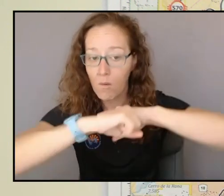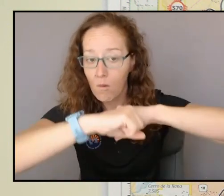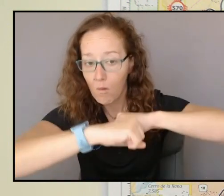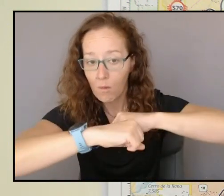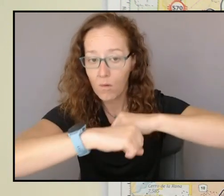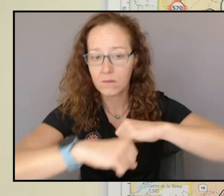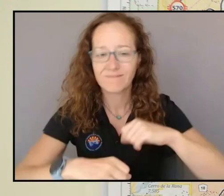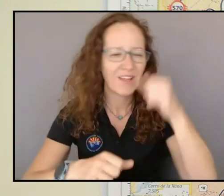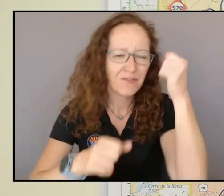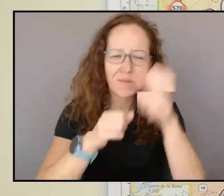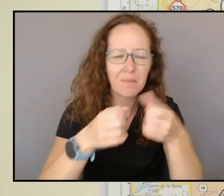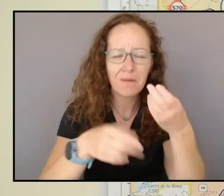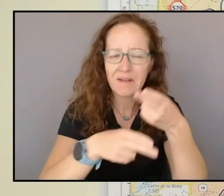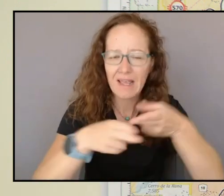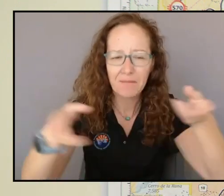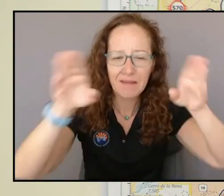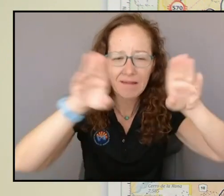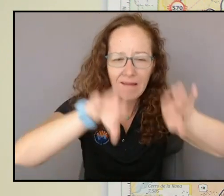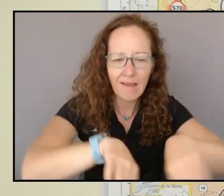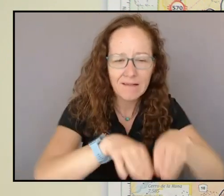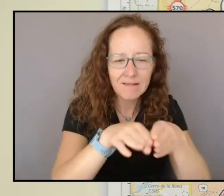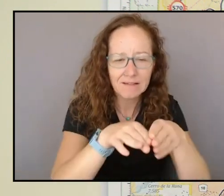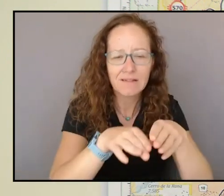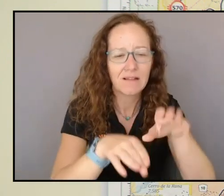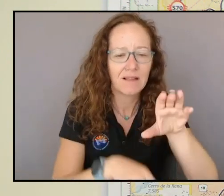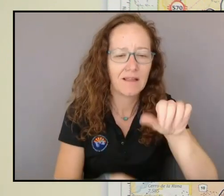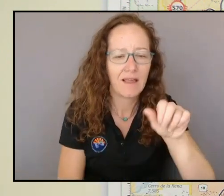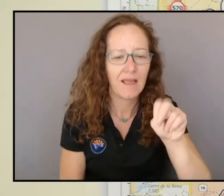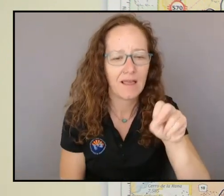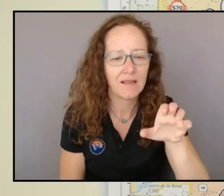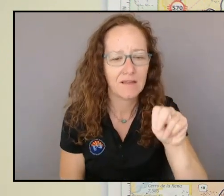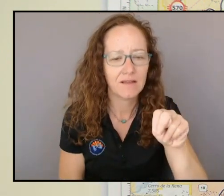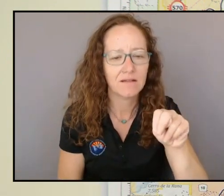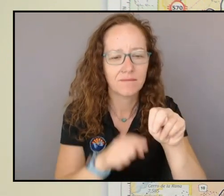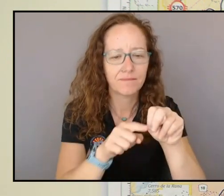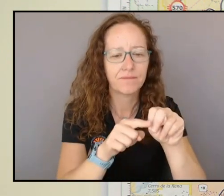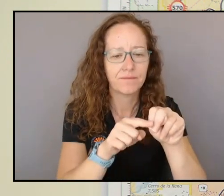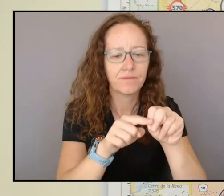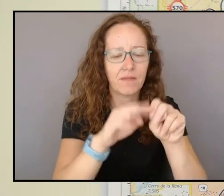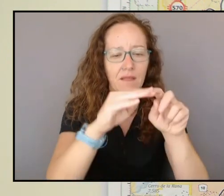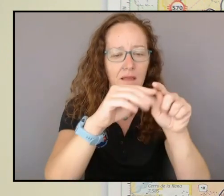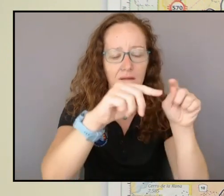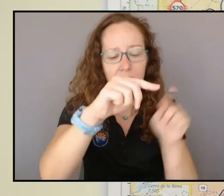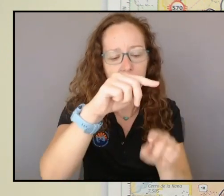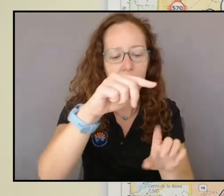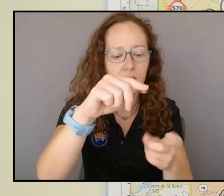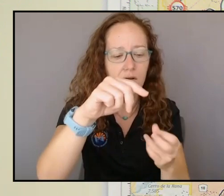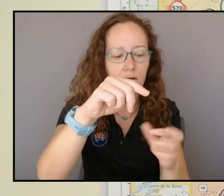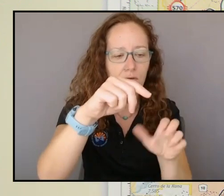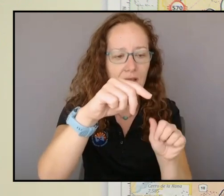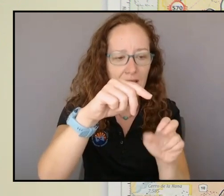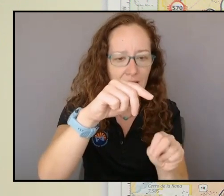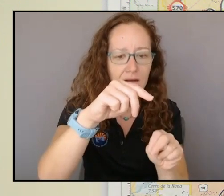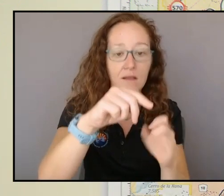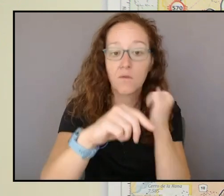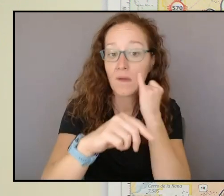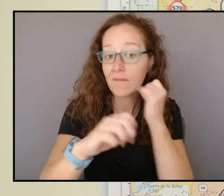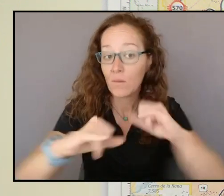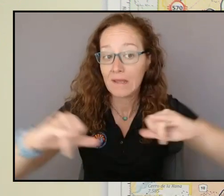small canyon that goes above the Duran Canyon and keep it in this area. You know what? If at the end of three